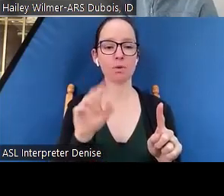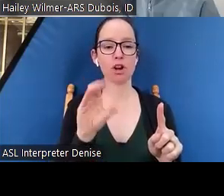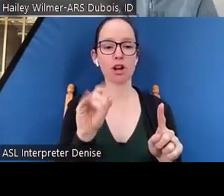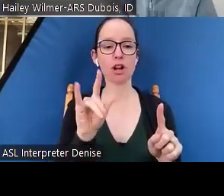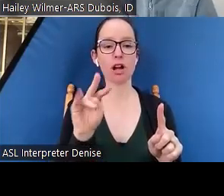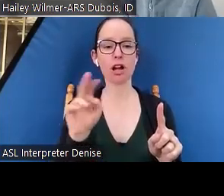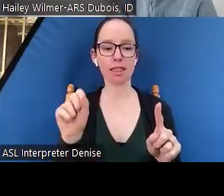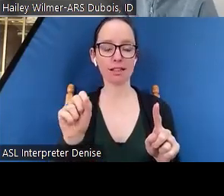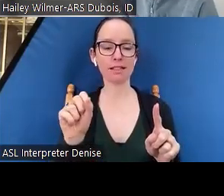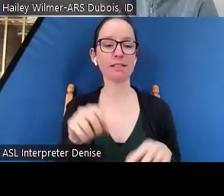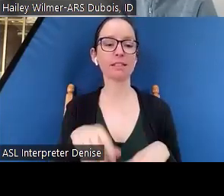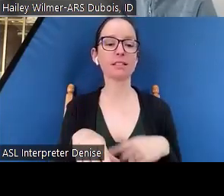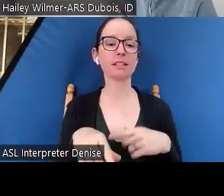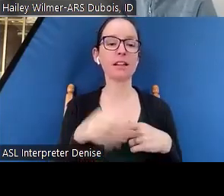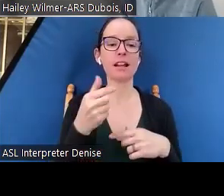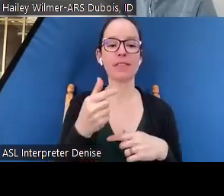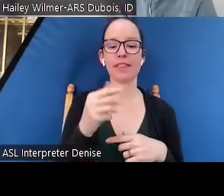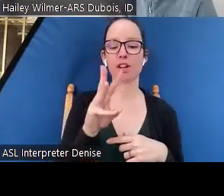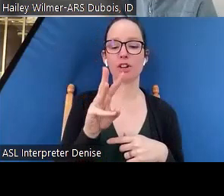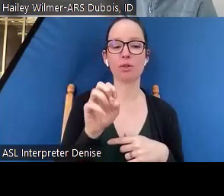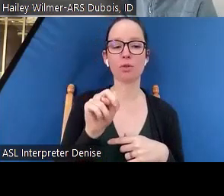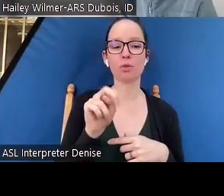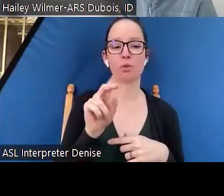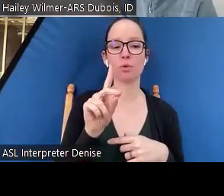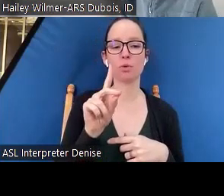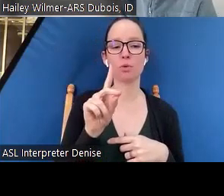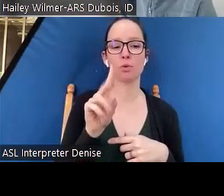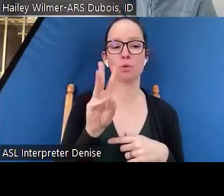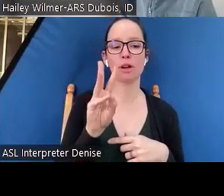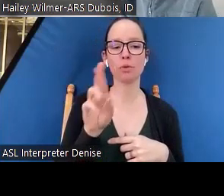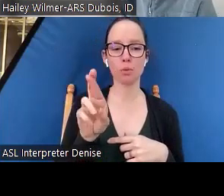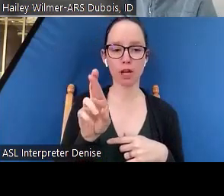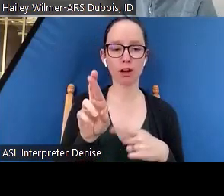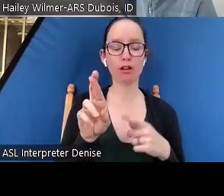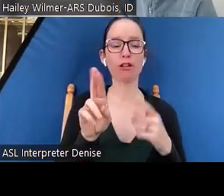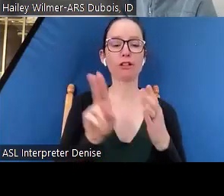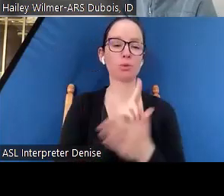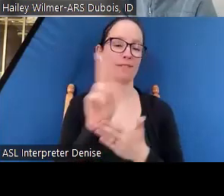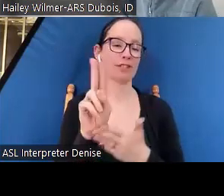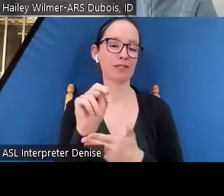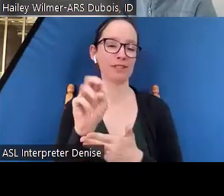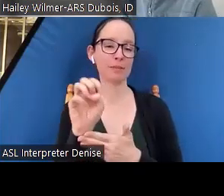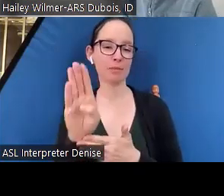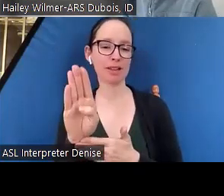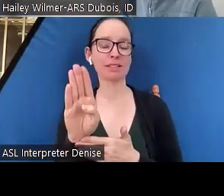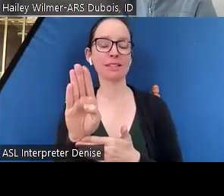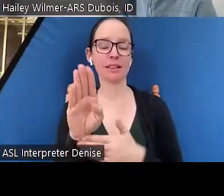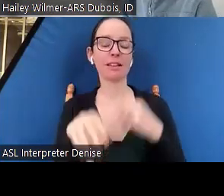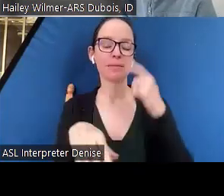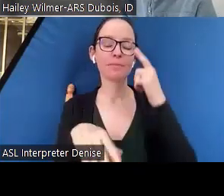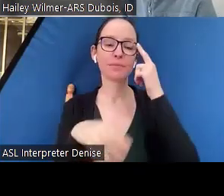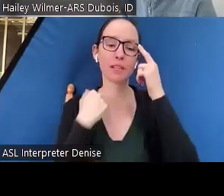think is on the call at the University of Nebraska, Lincoln is a rangeland social scientist that we collaborate with.